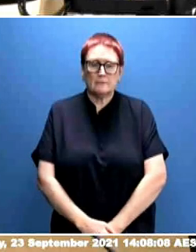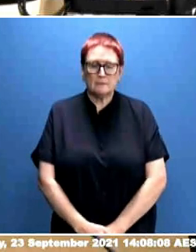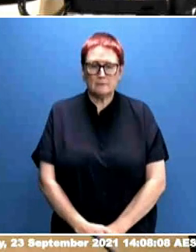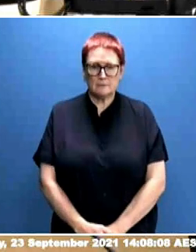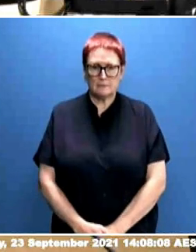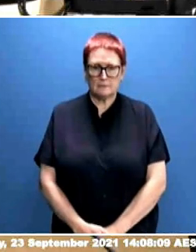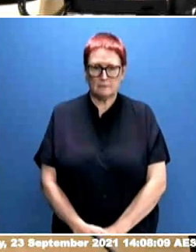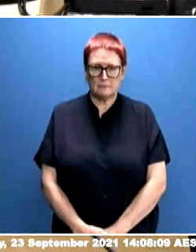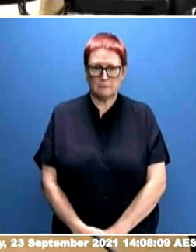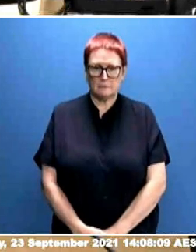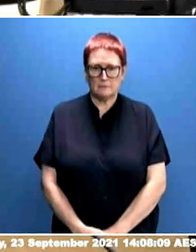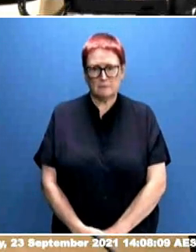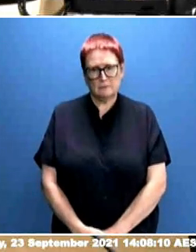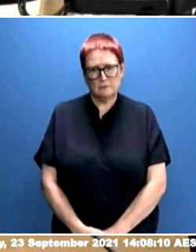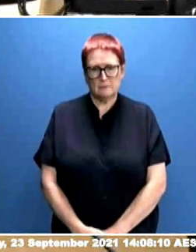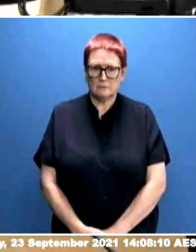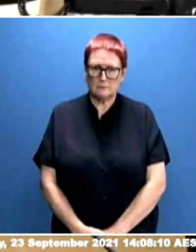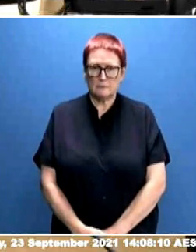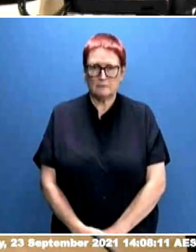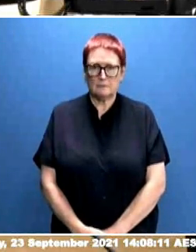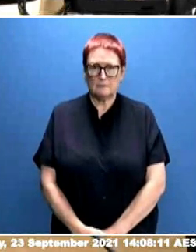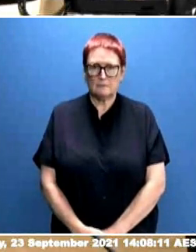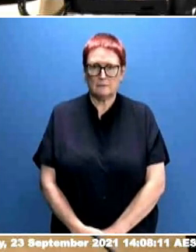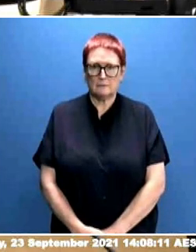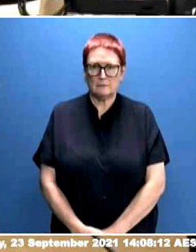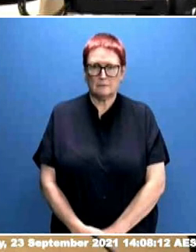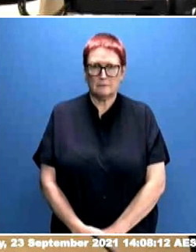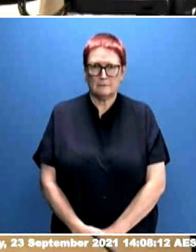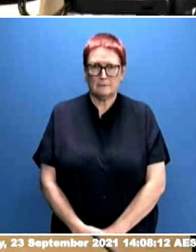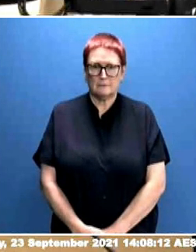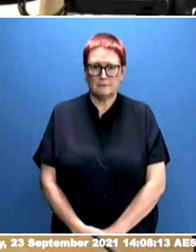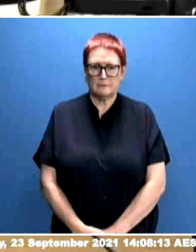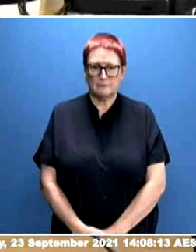Is that better? I'm not sure, but we'll see.